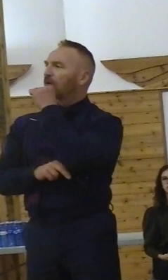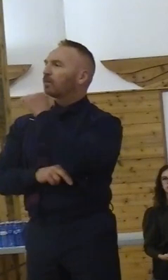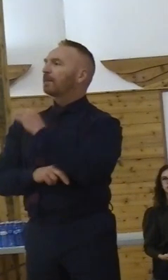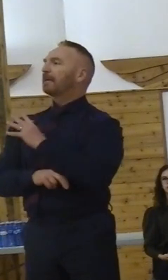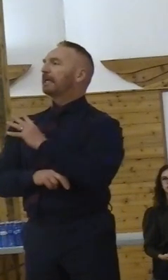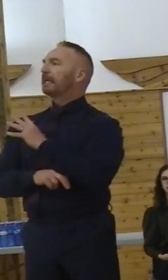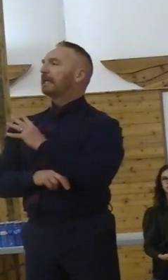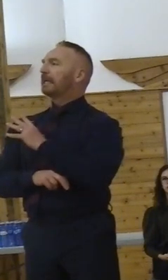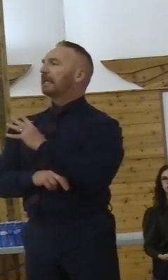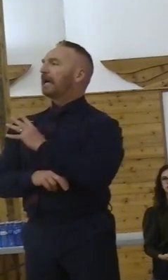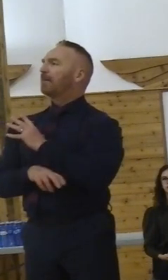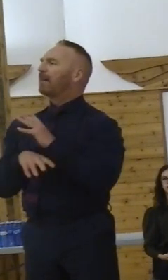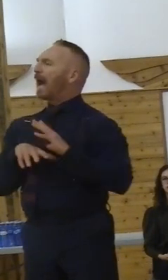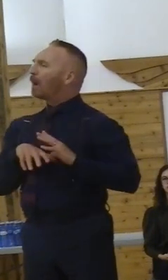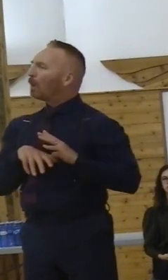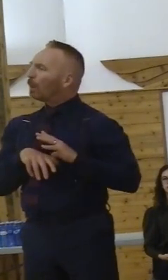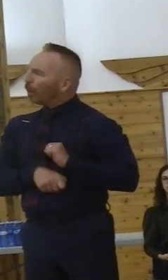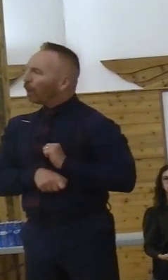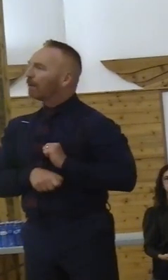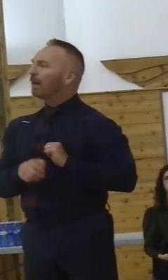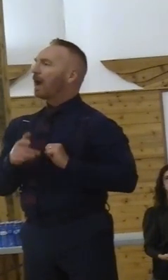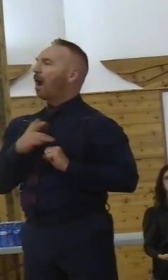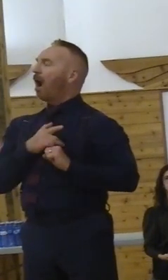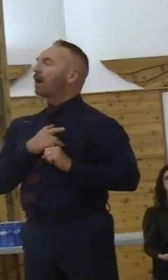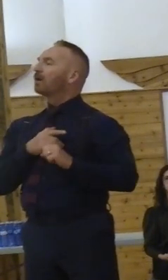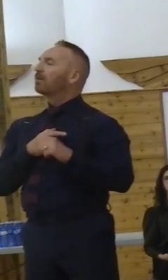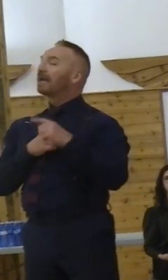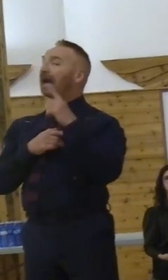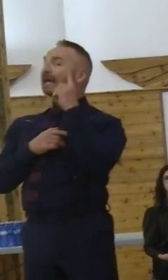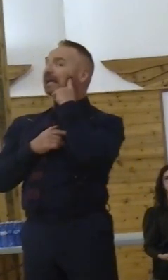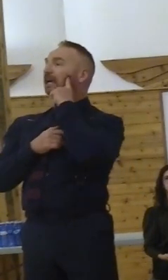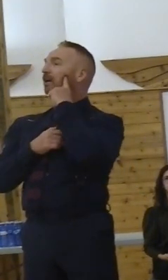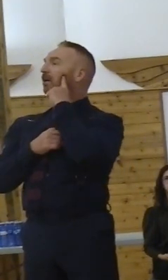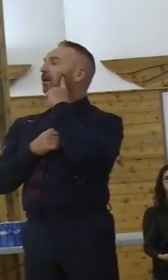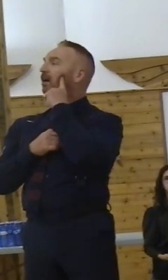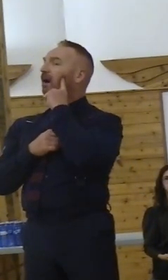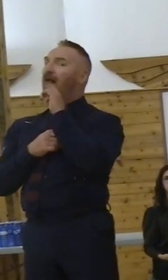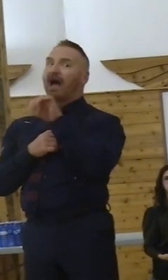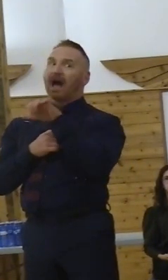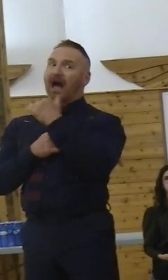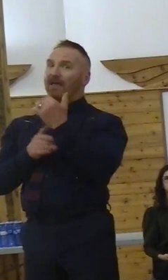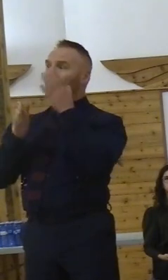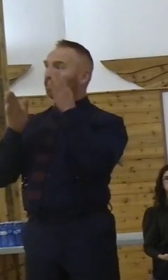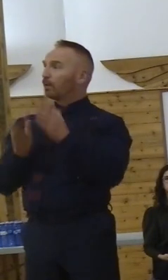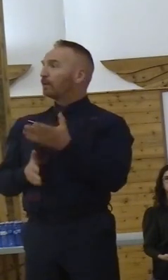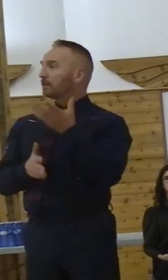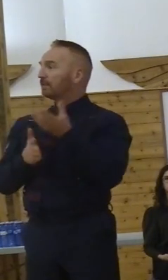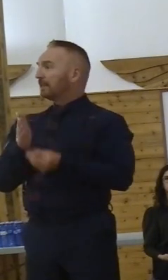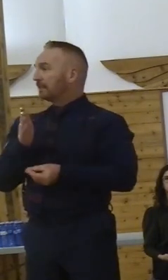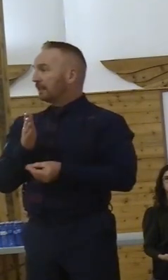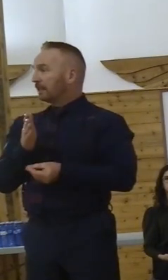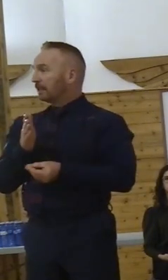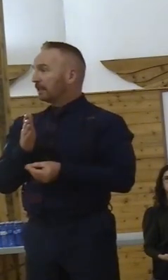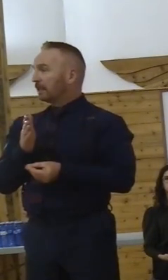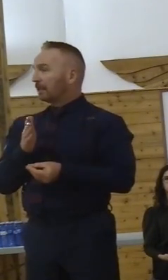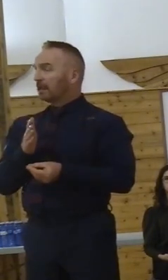heart out to every time I hear somebody's missing.